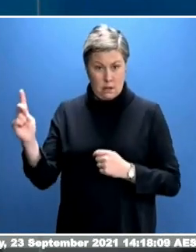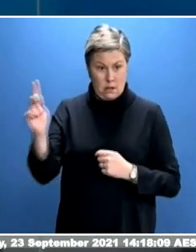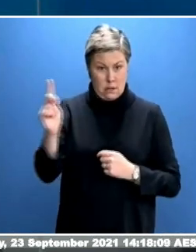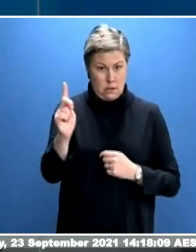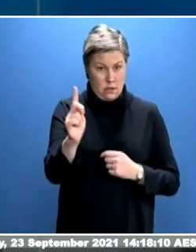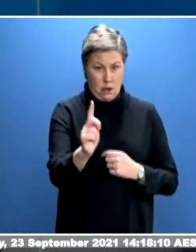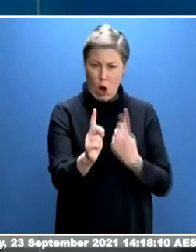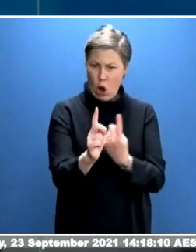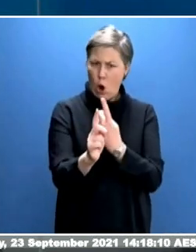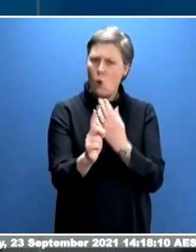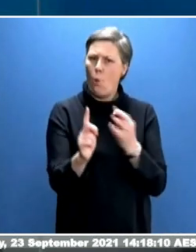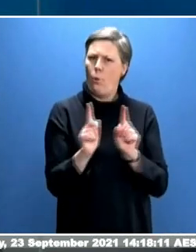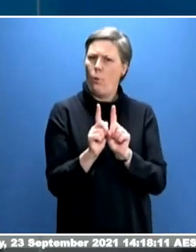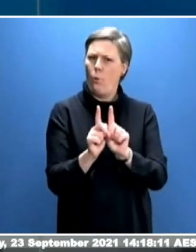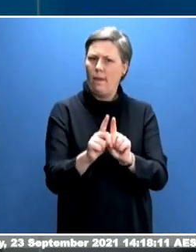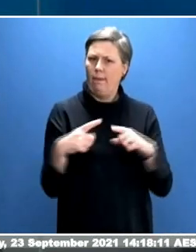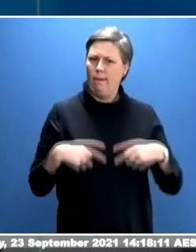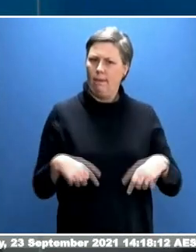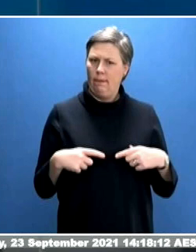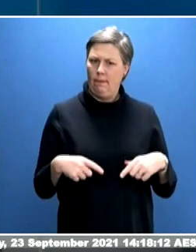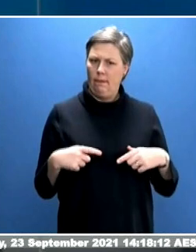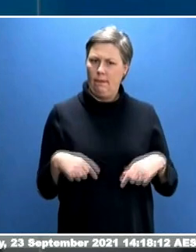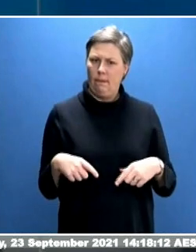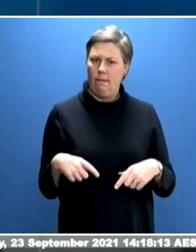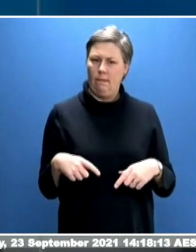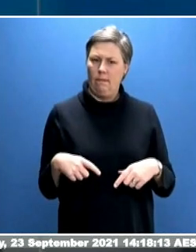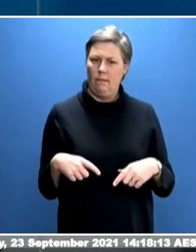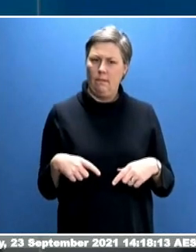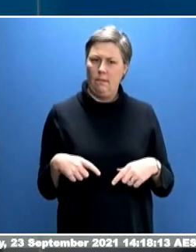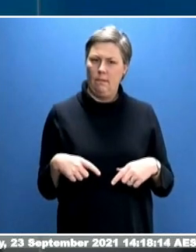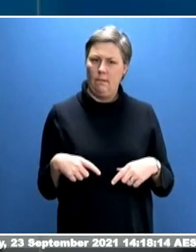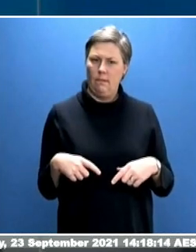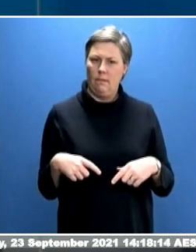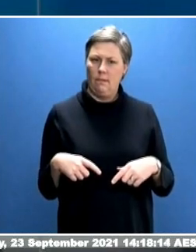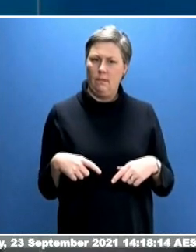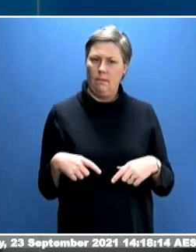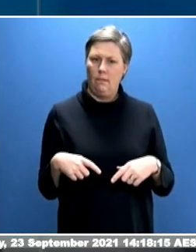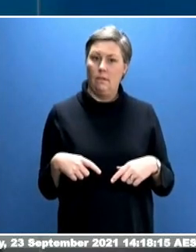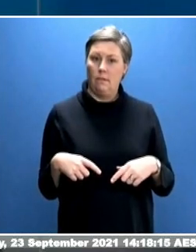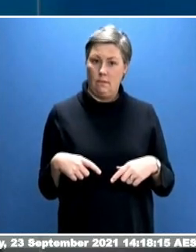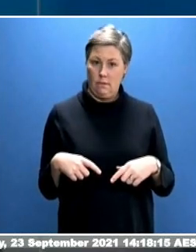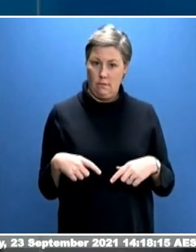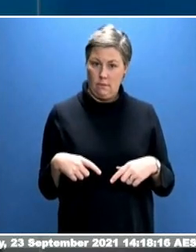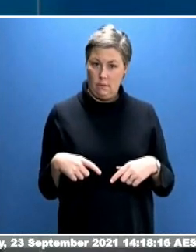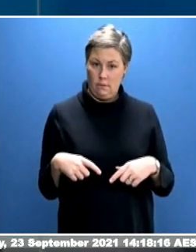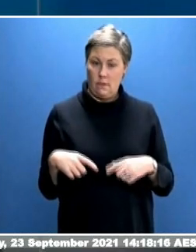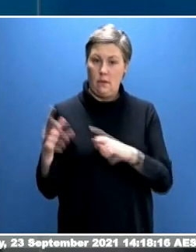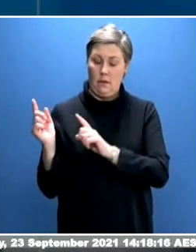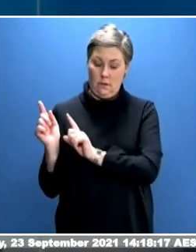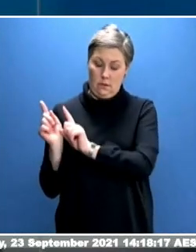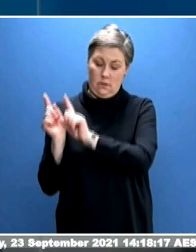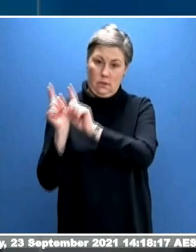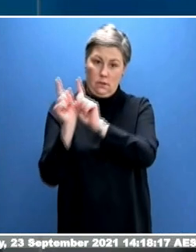worker or workers from the Department and from the centre to go to whenever